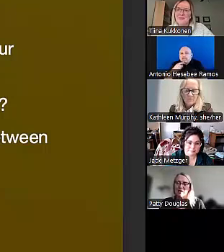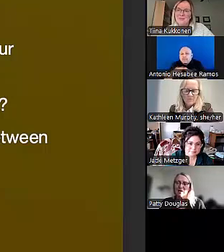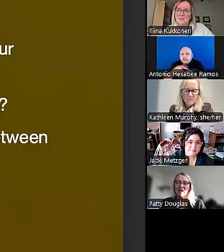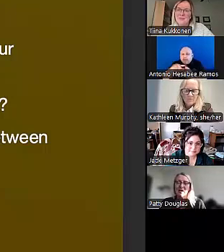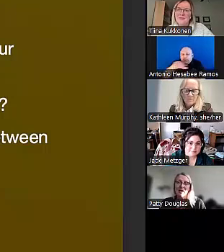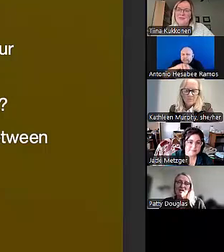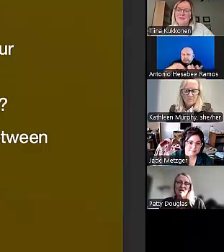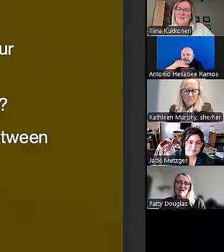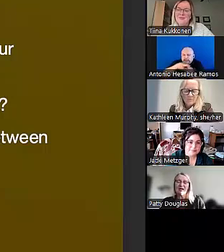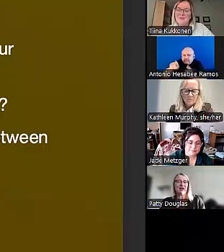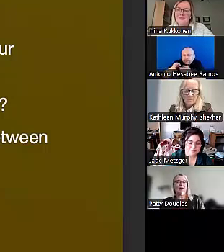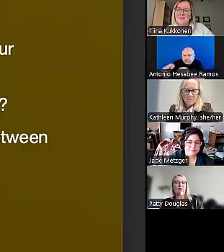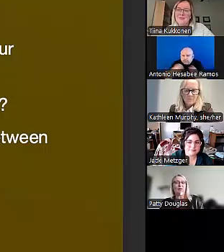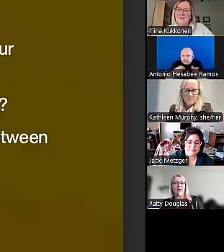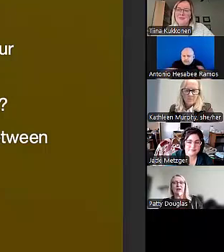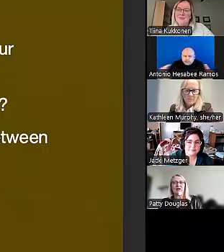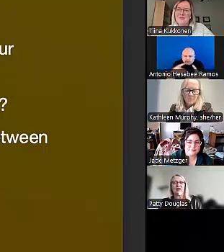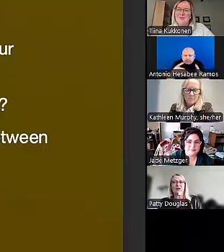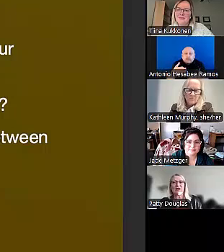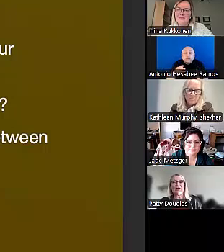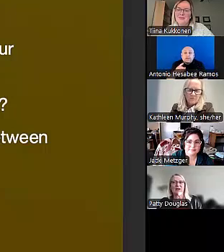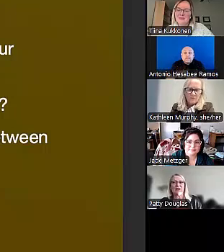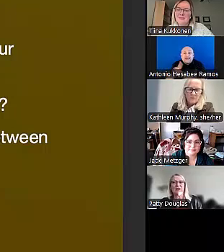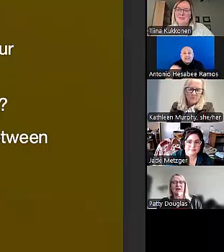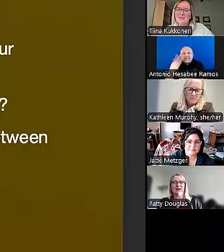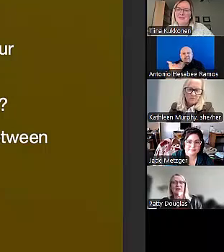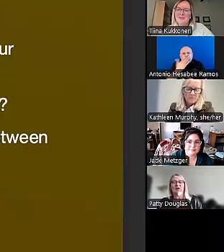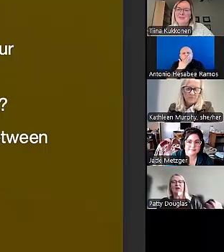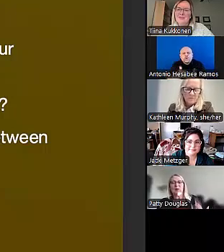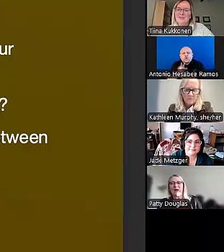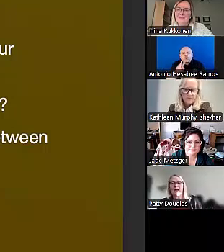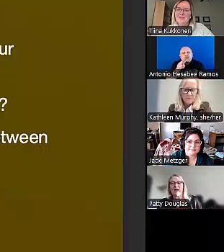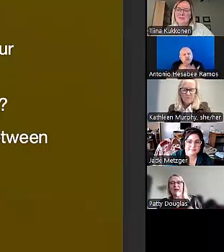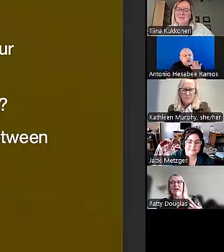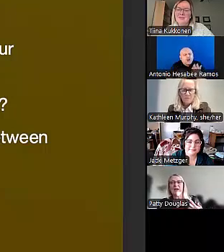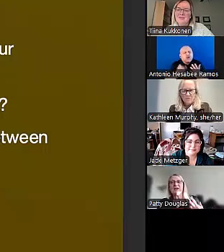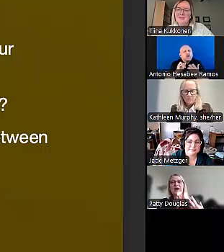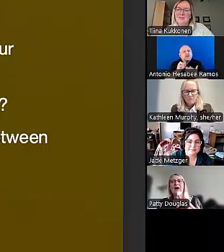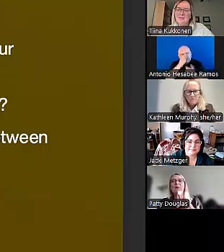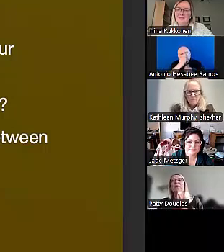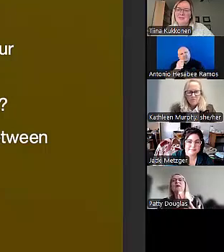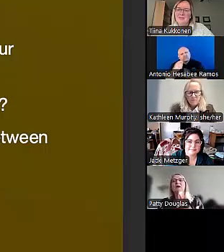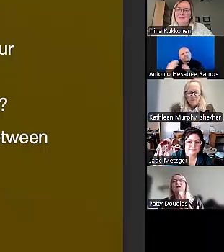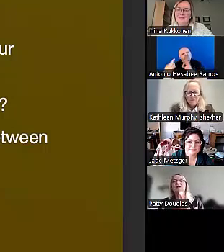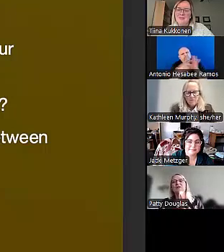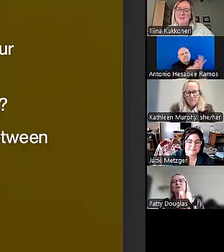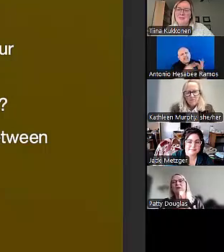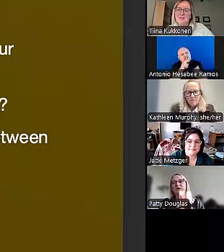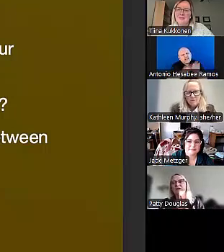that. And it does give you really interesting feedback. Like things happen at those events